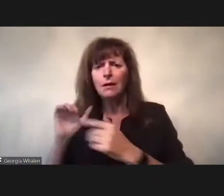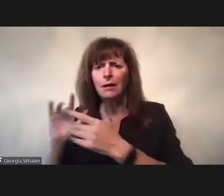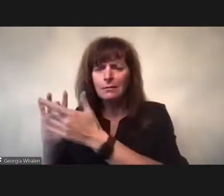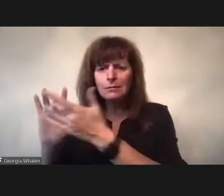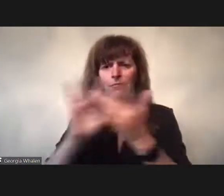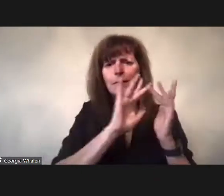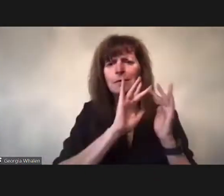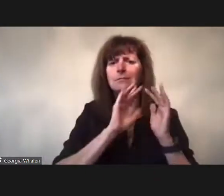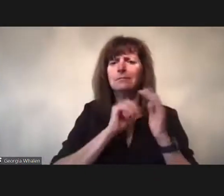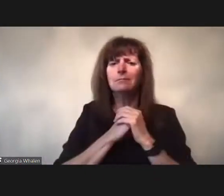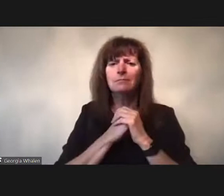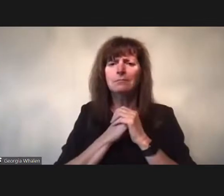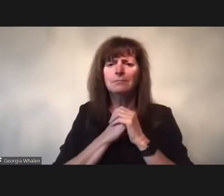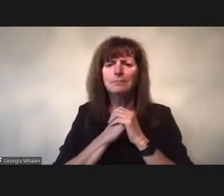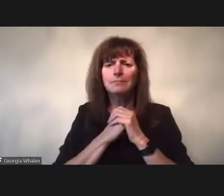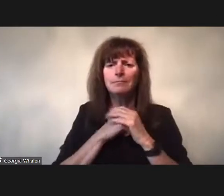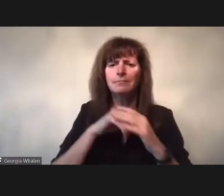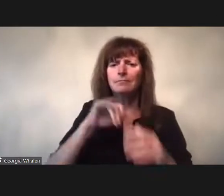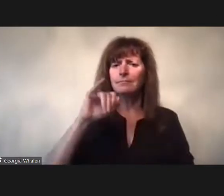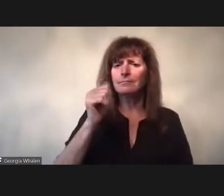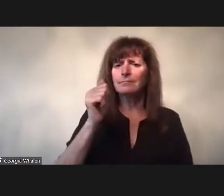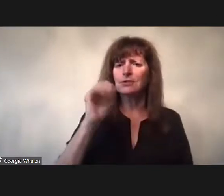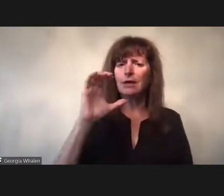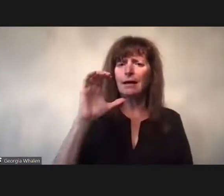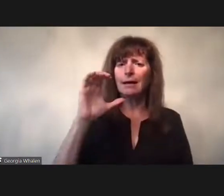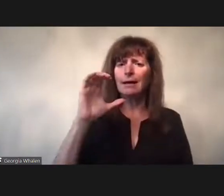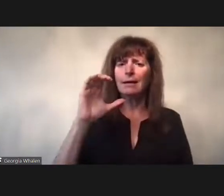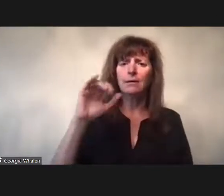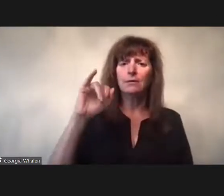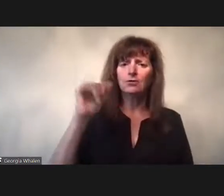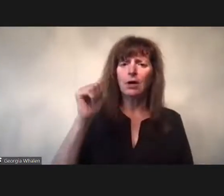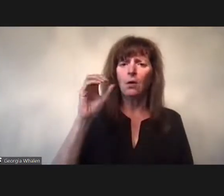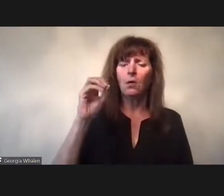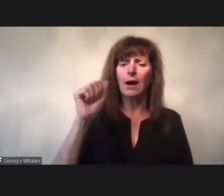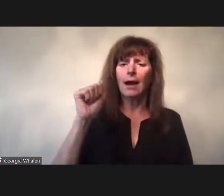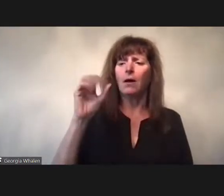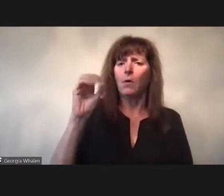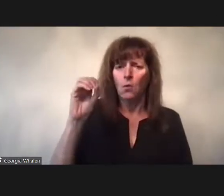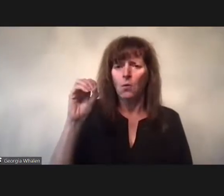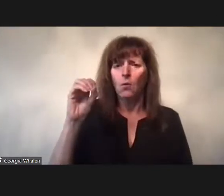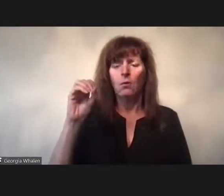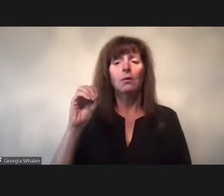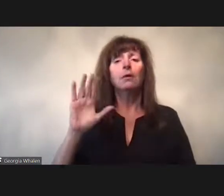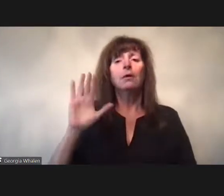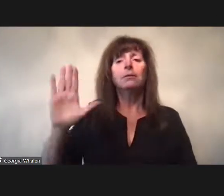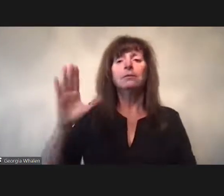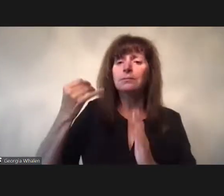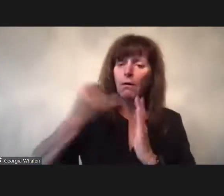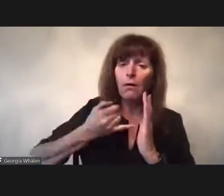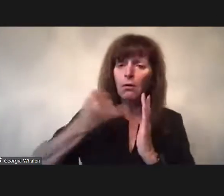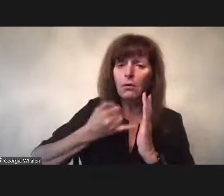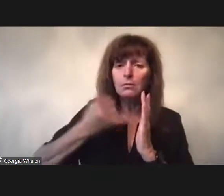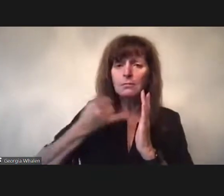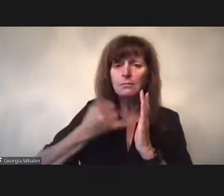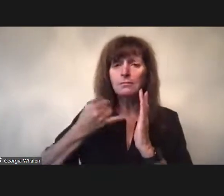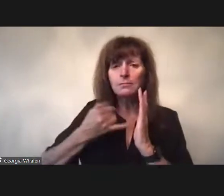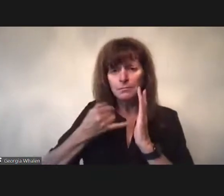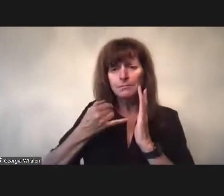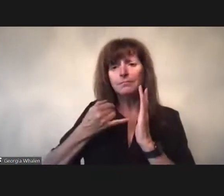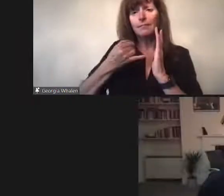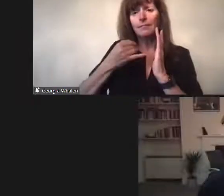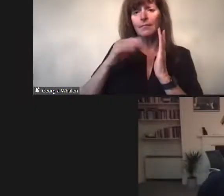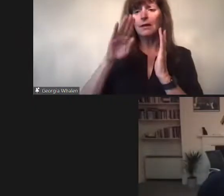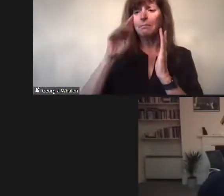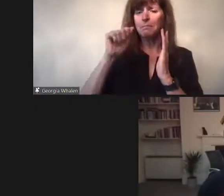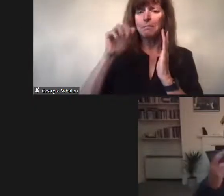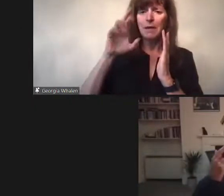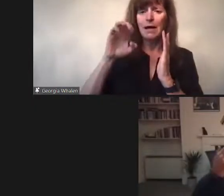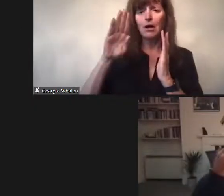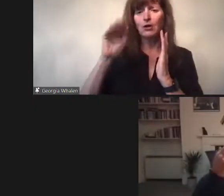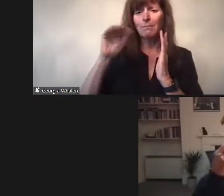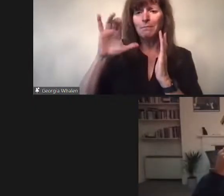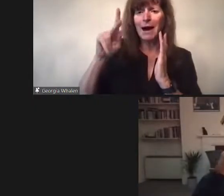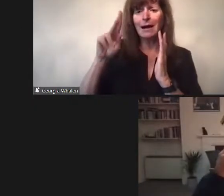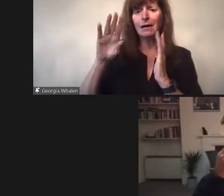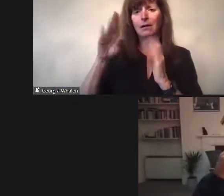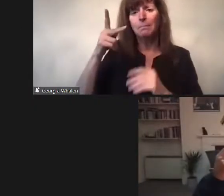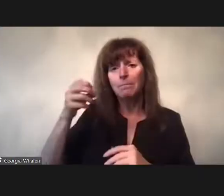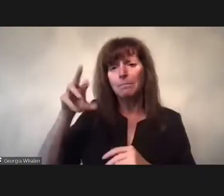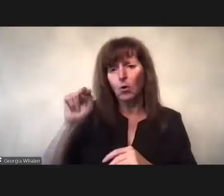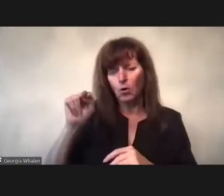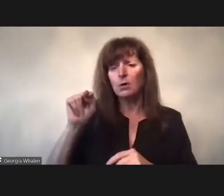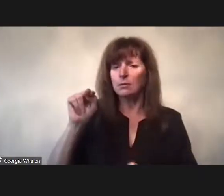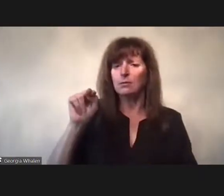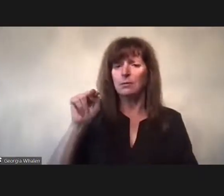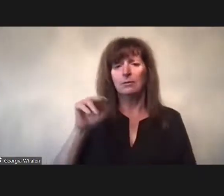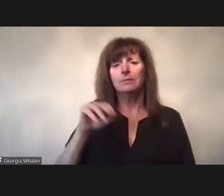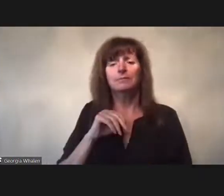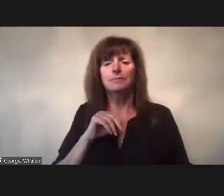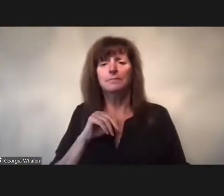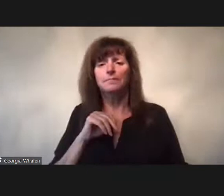approaching them as porous media interfaces.